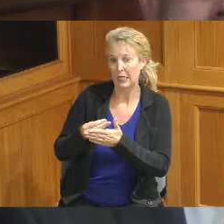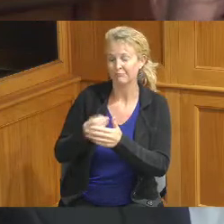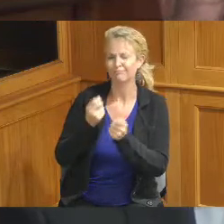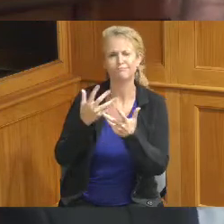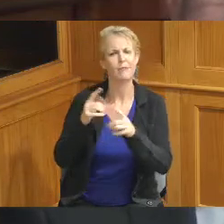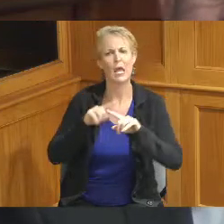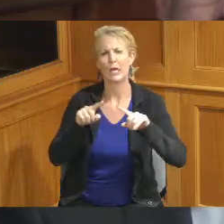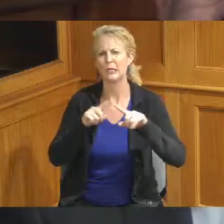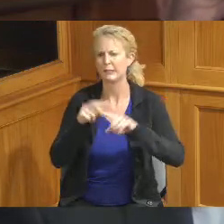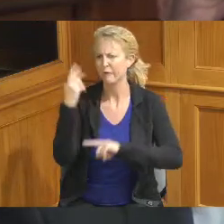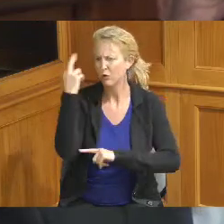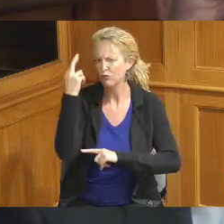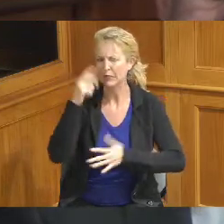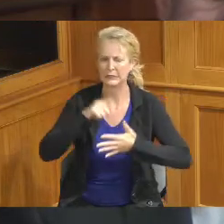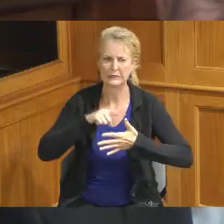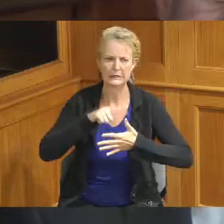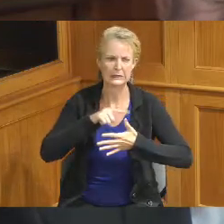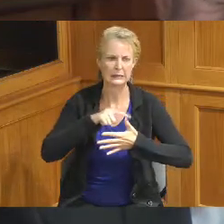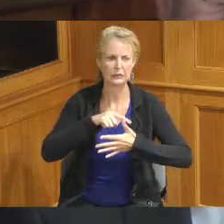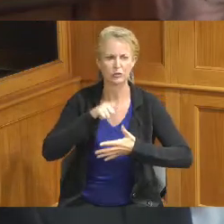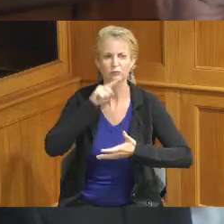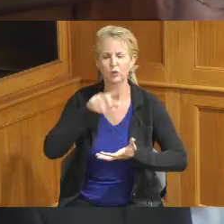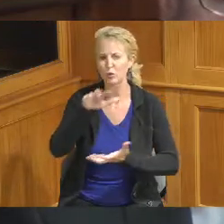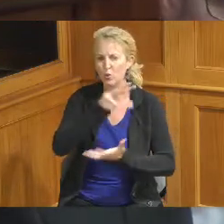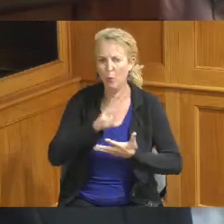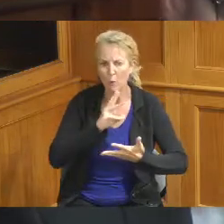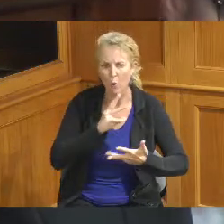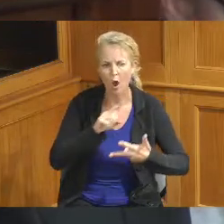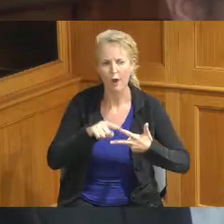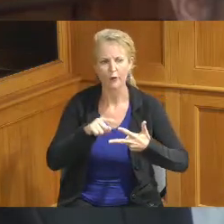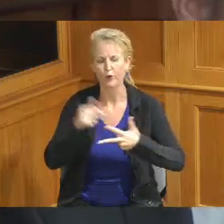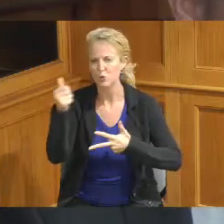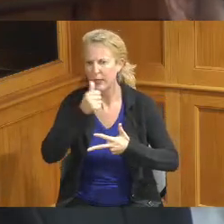and MSD and all kinds of things and so this was the first time I had the opportunity to